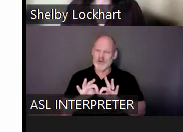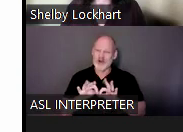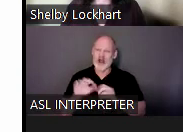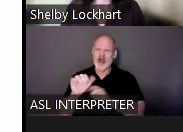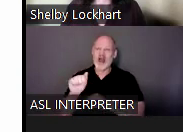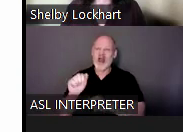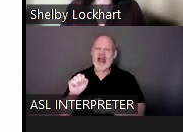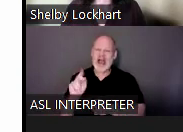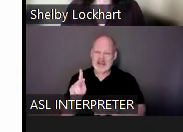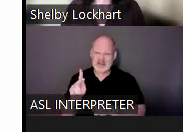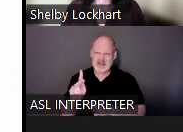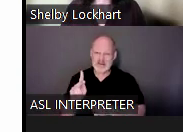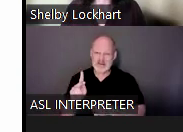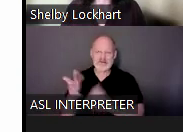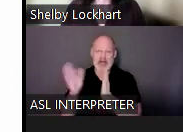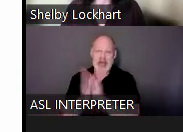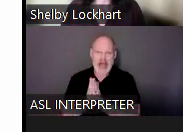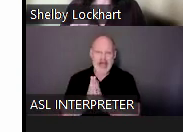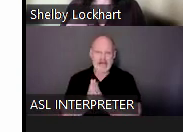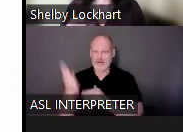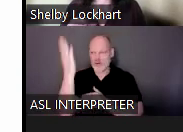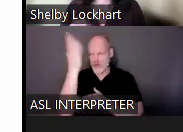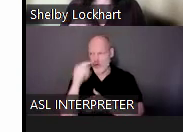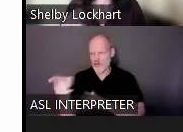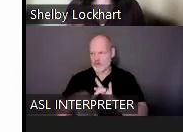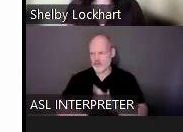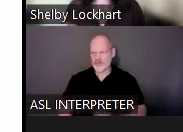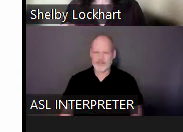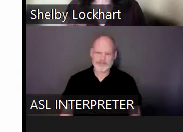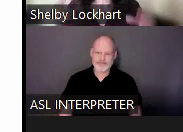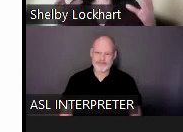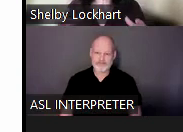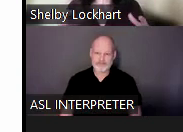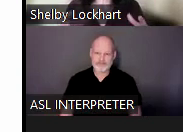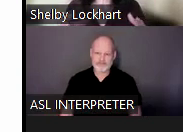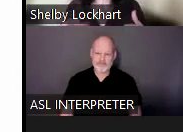not coming to your school why they're not coming. The other part is the culture part